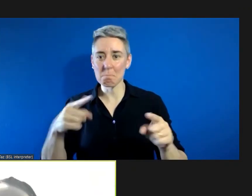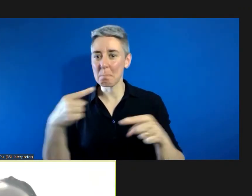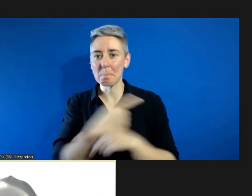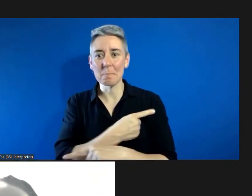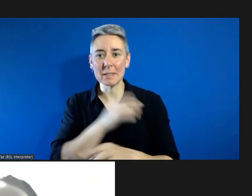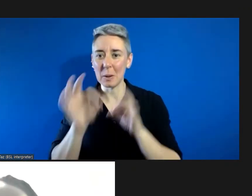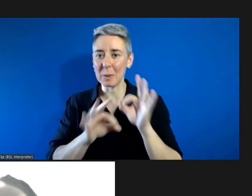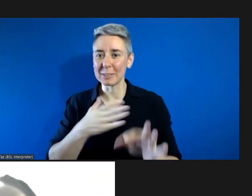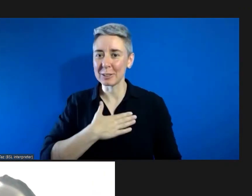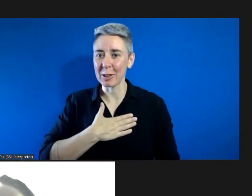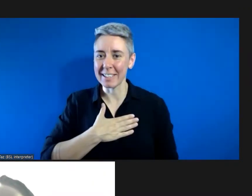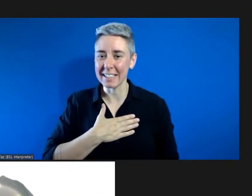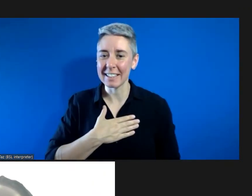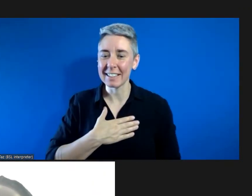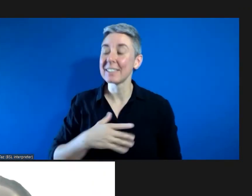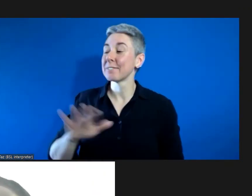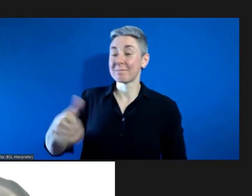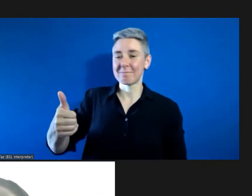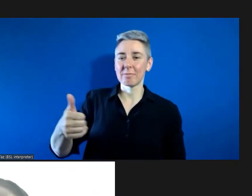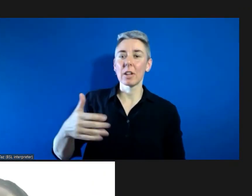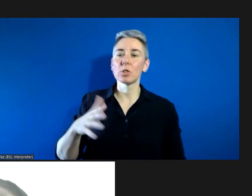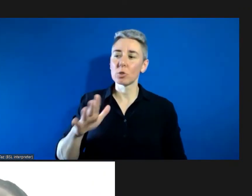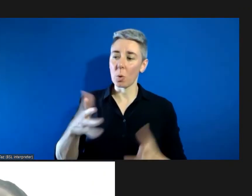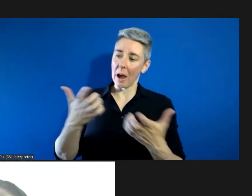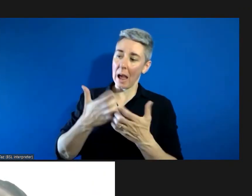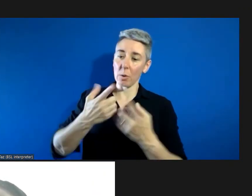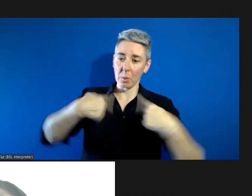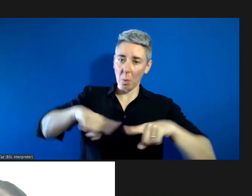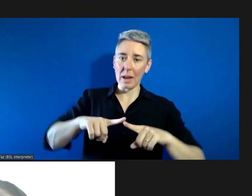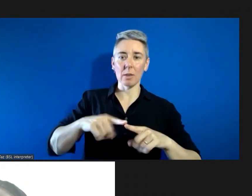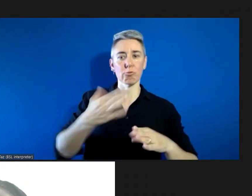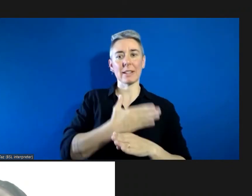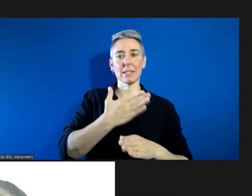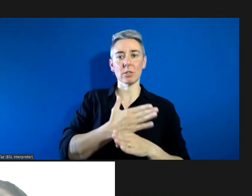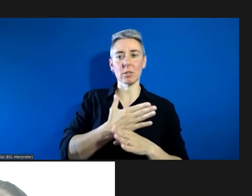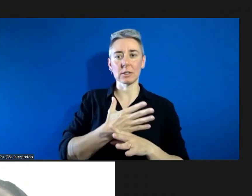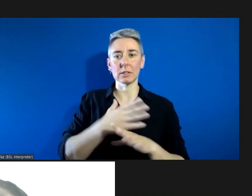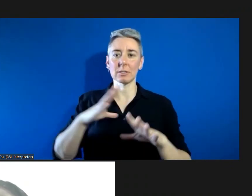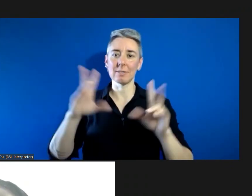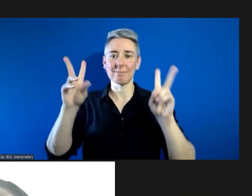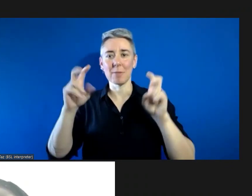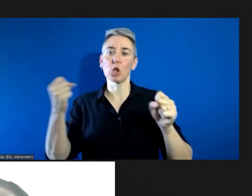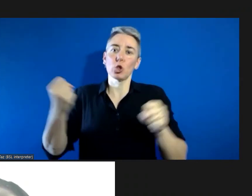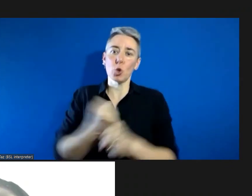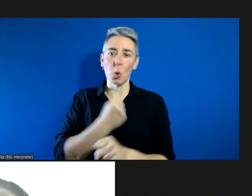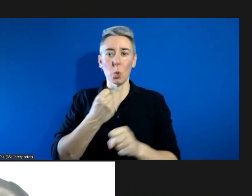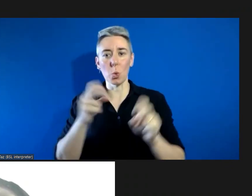Alice: Sorry, Chiko. It's "how can we as practitioners begin to do intersectionality? What is our first step?"